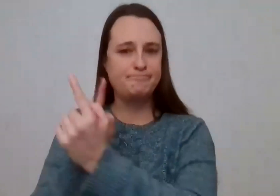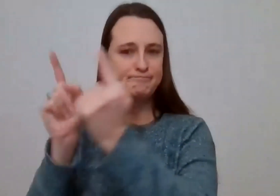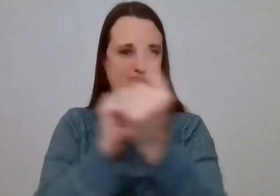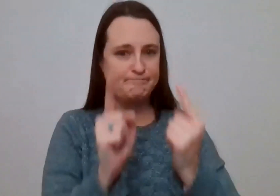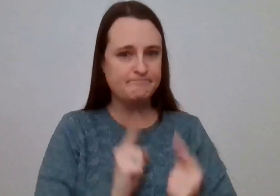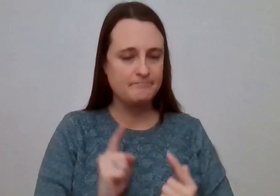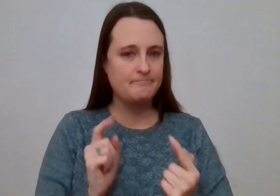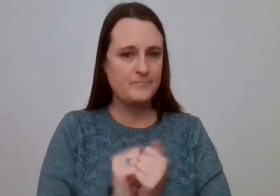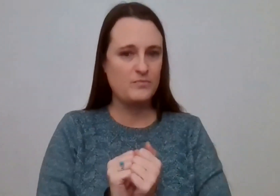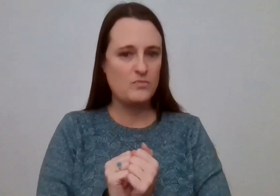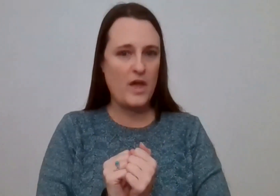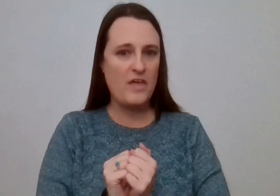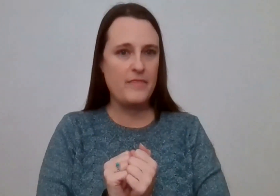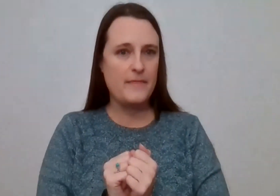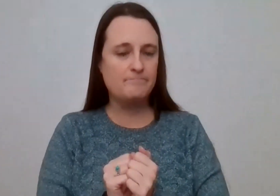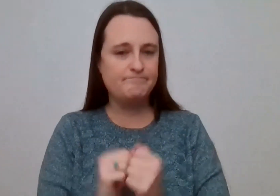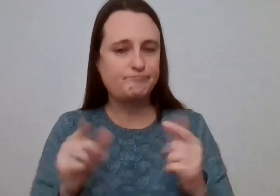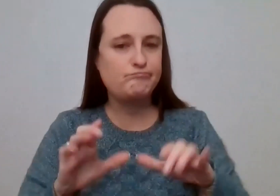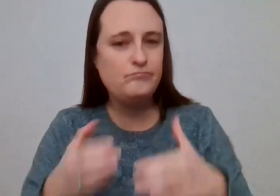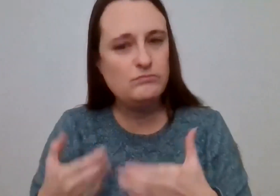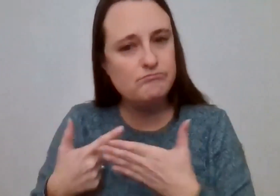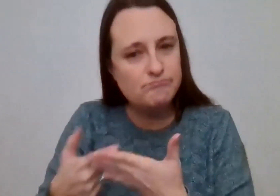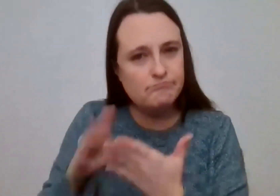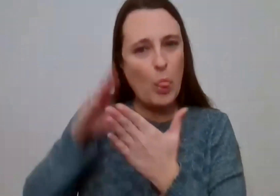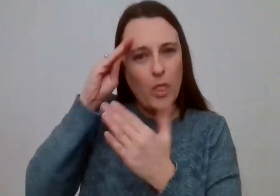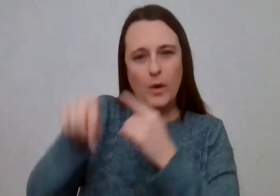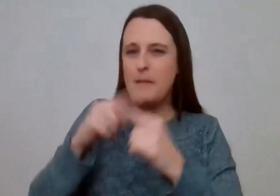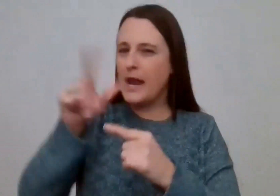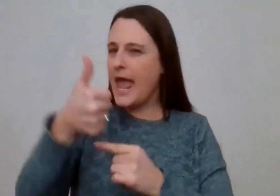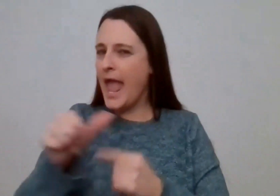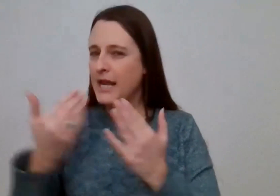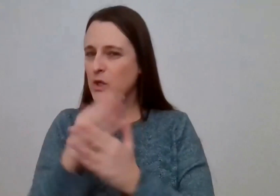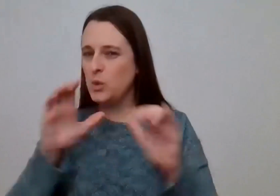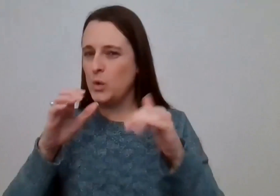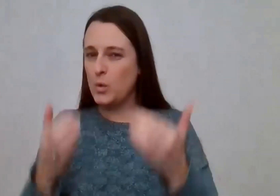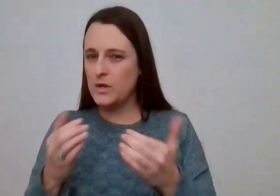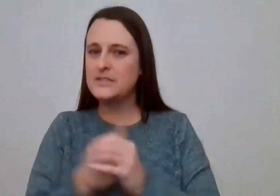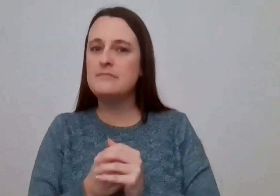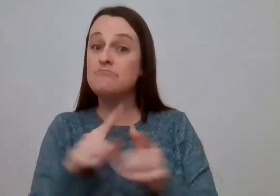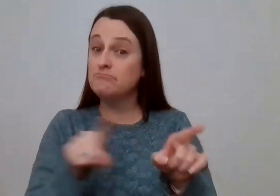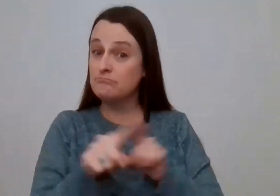and learning to learn more about any new courses they also met with uh various program coordinators